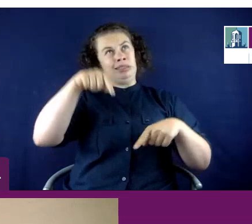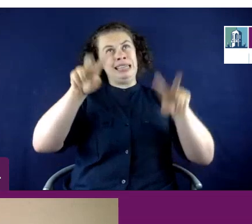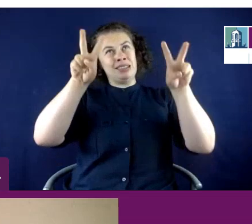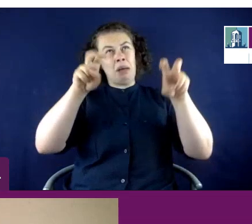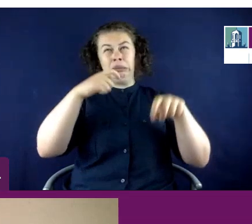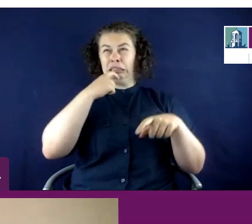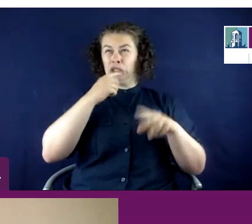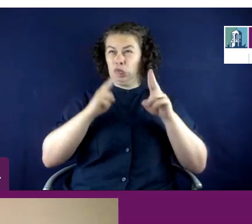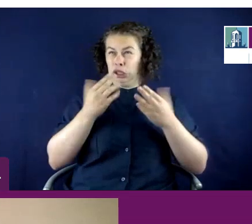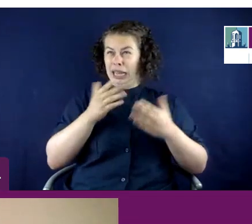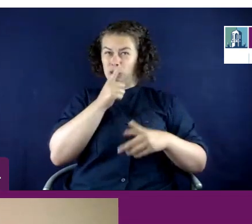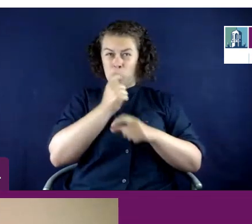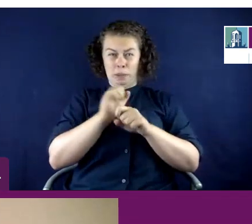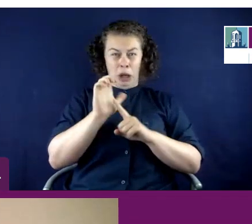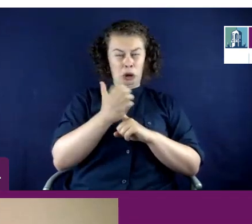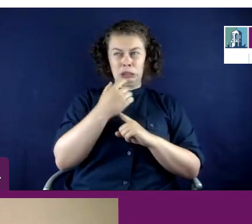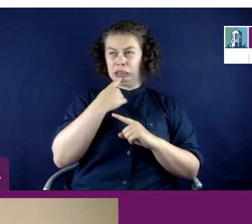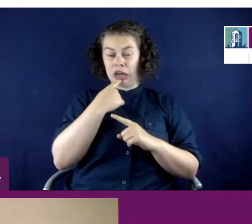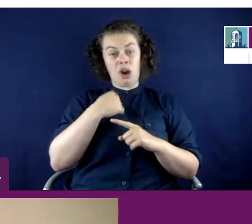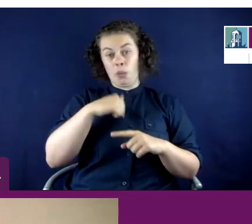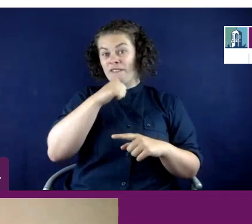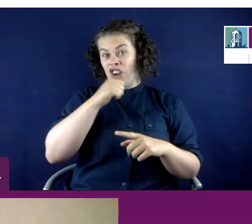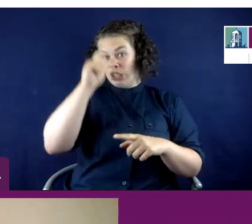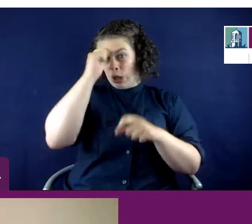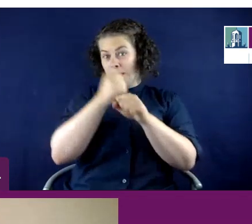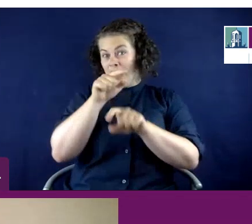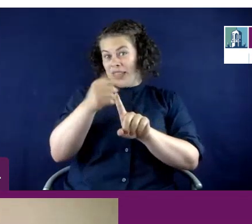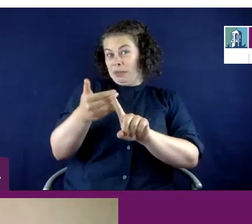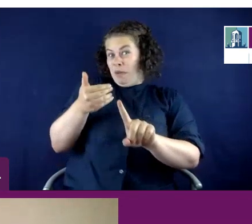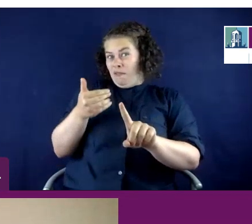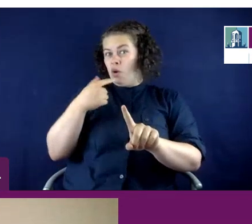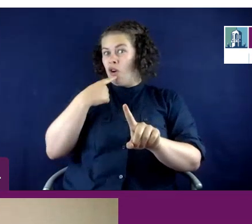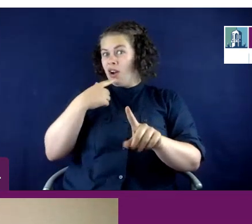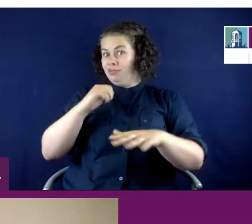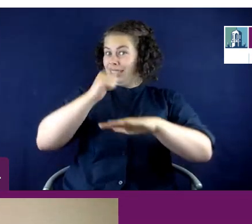Is it appropriate to talk about culture now, and if we understand that broadly,